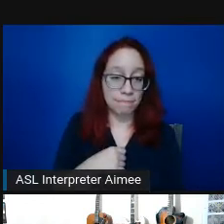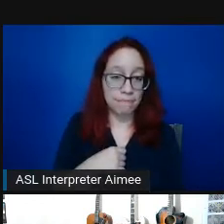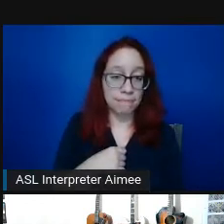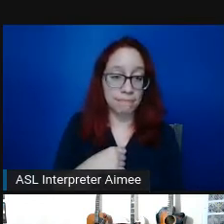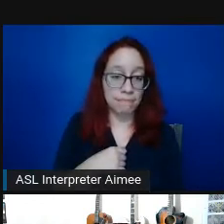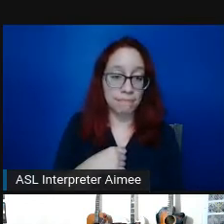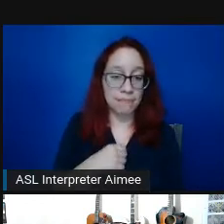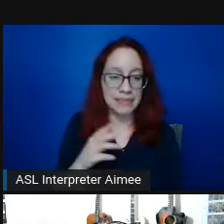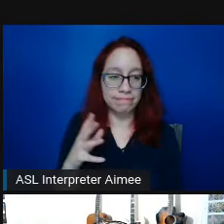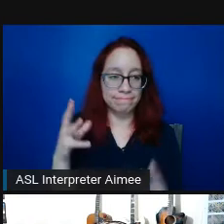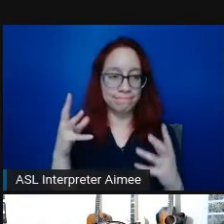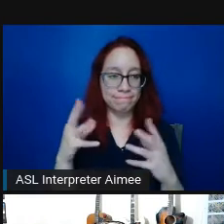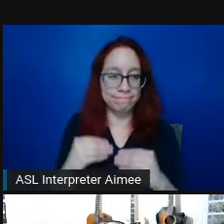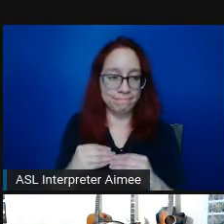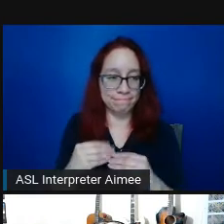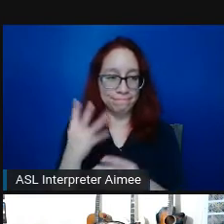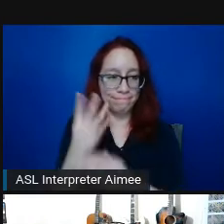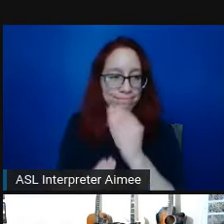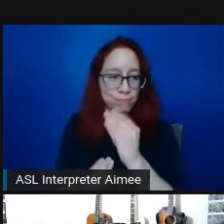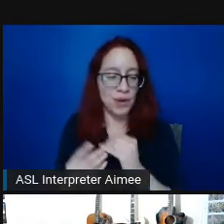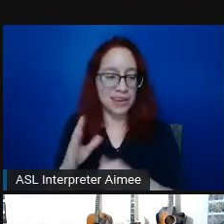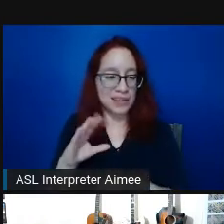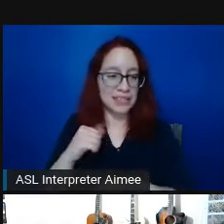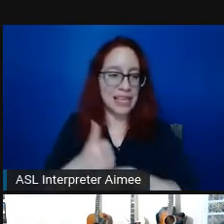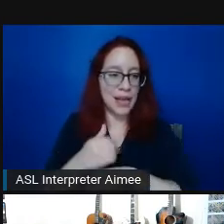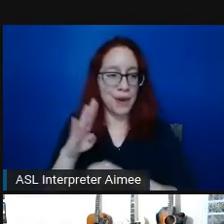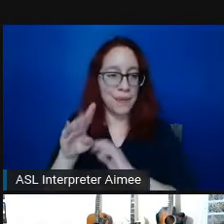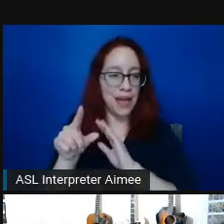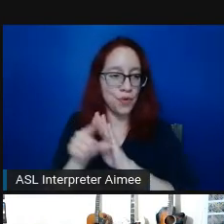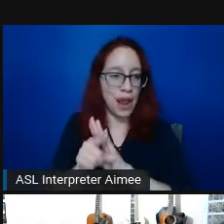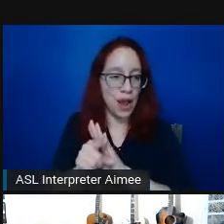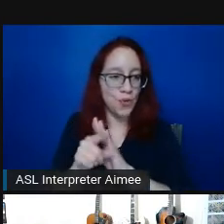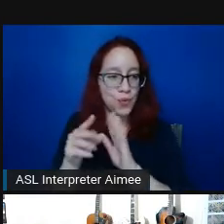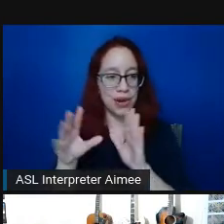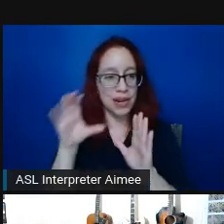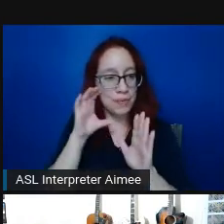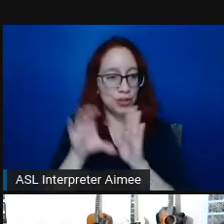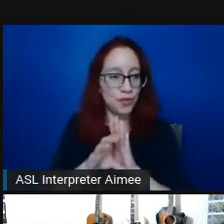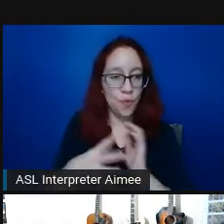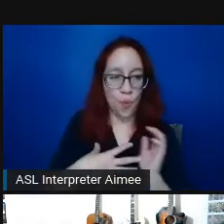because it sets the background image of the button to white and there's white text on top of it.